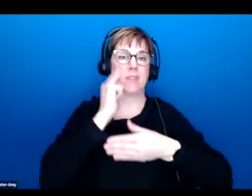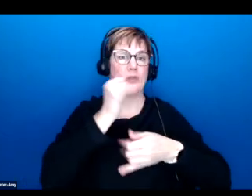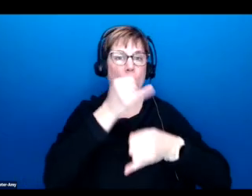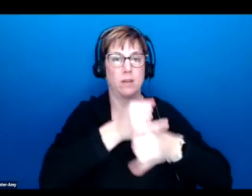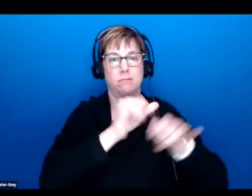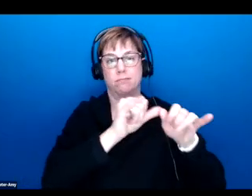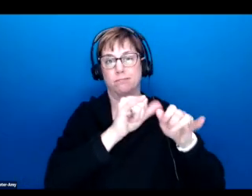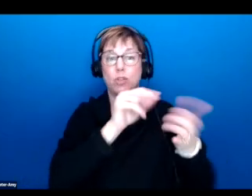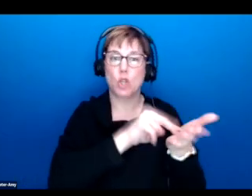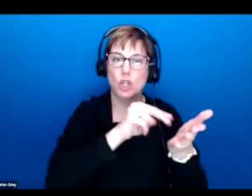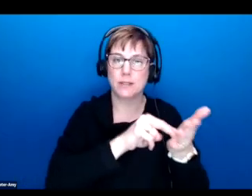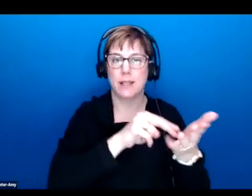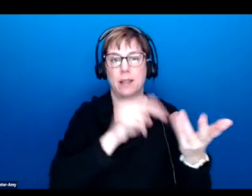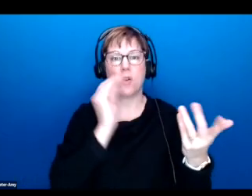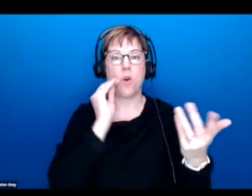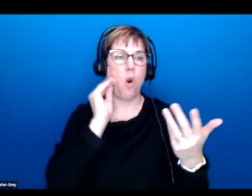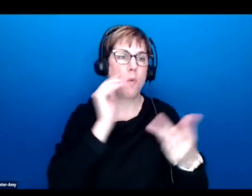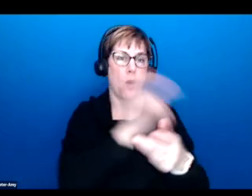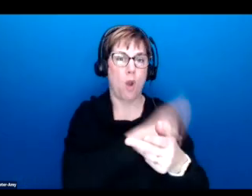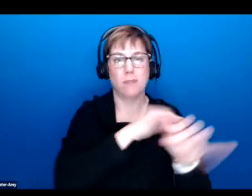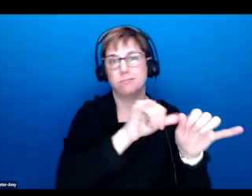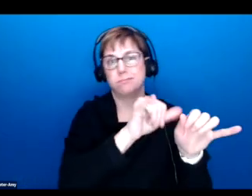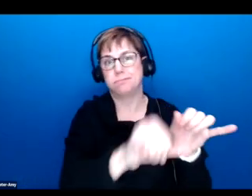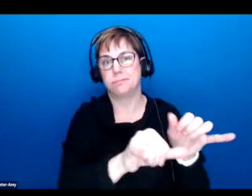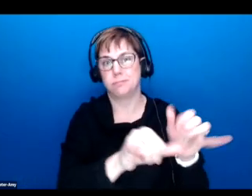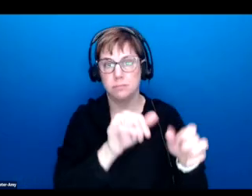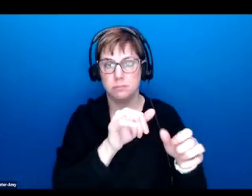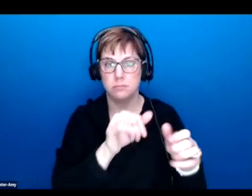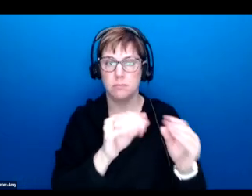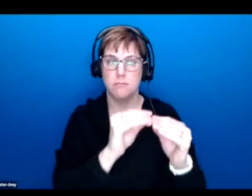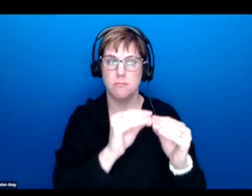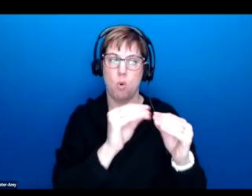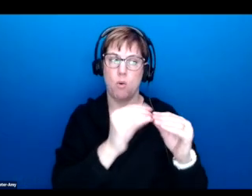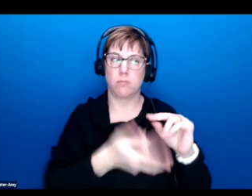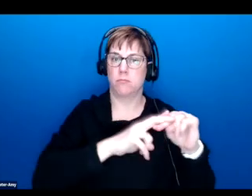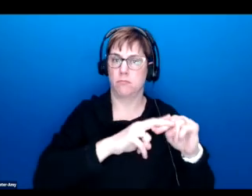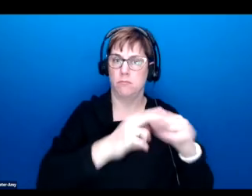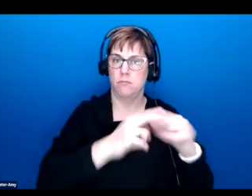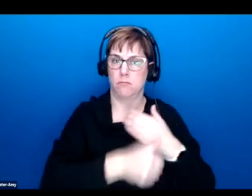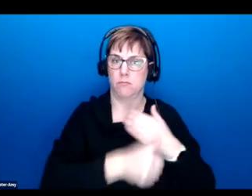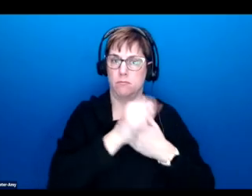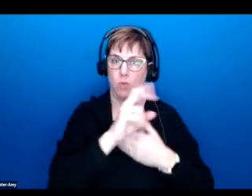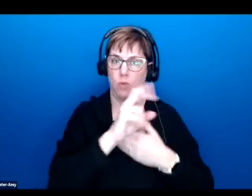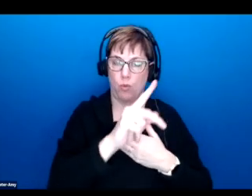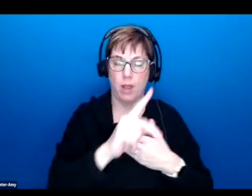And so the example here is that compared to their white counterparts,